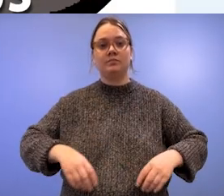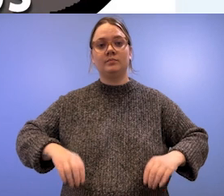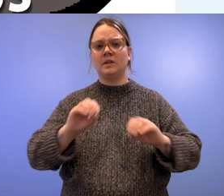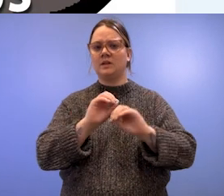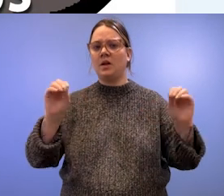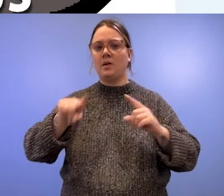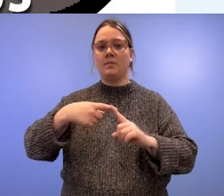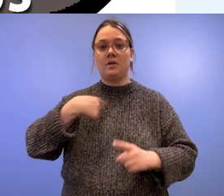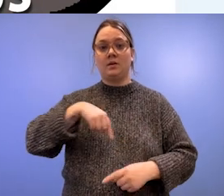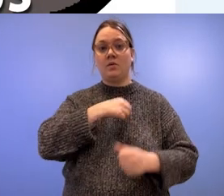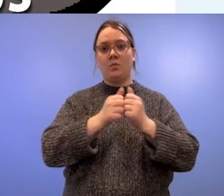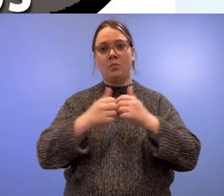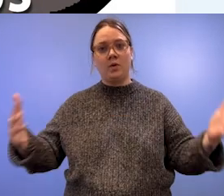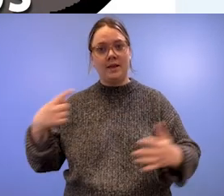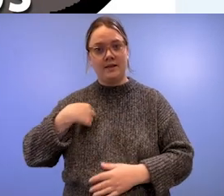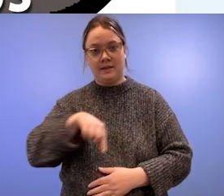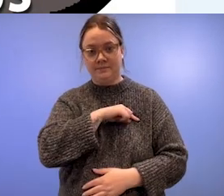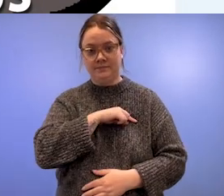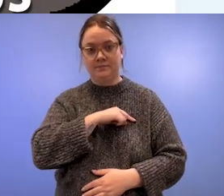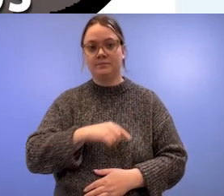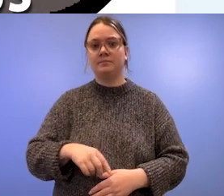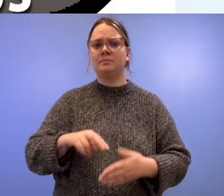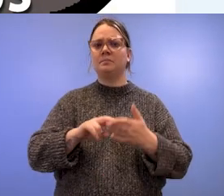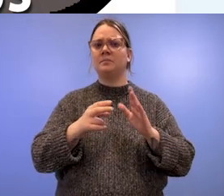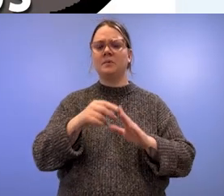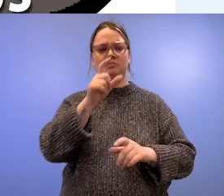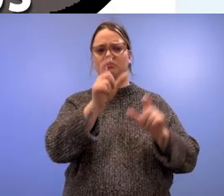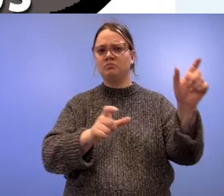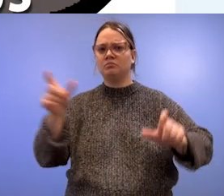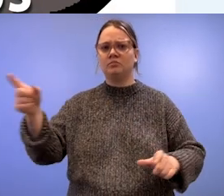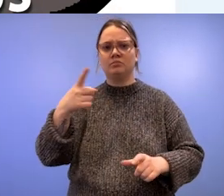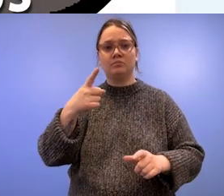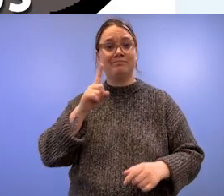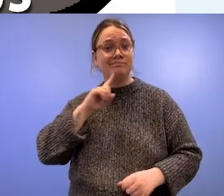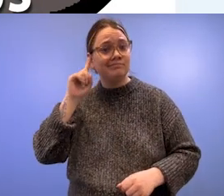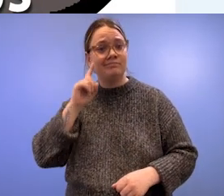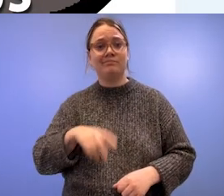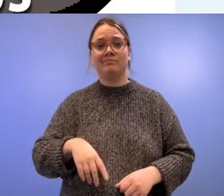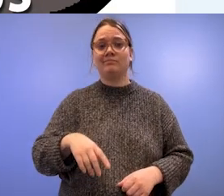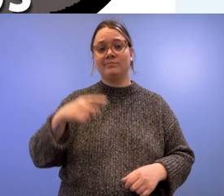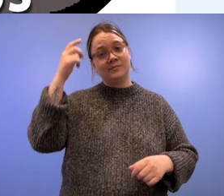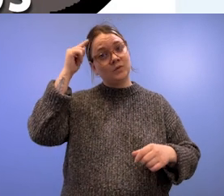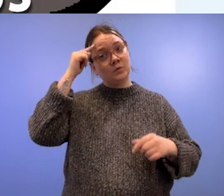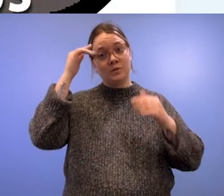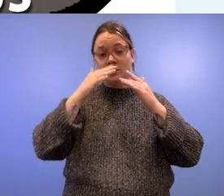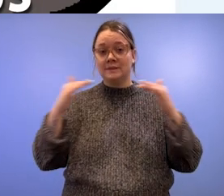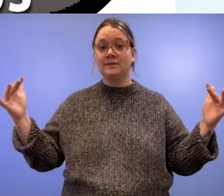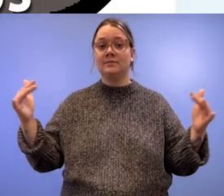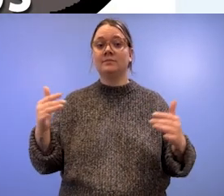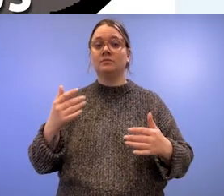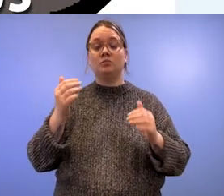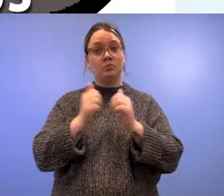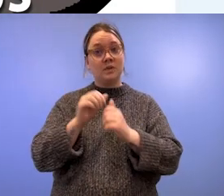So this means people who identify as deaf, Meredith. divergent and or with a disability will